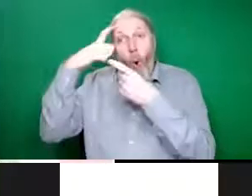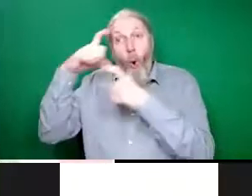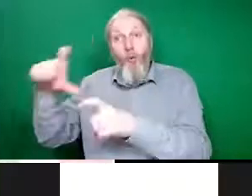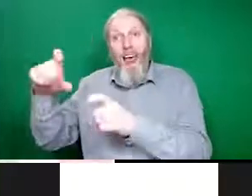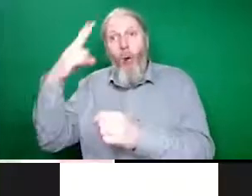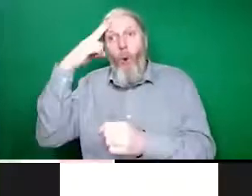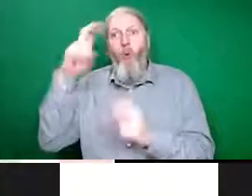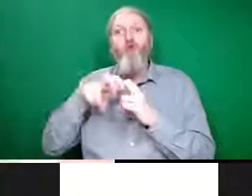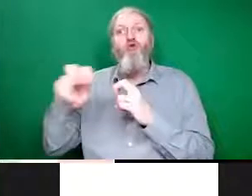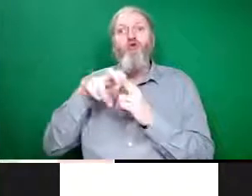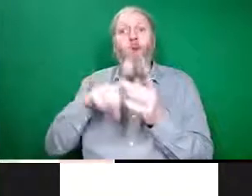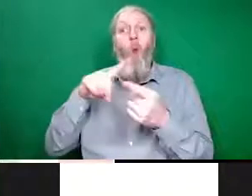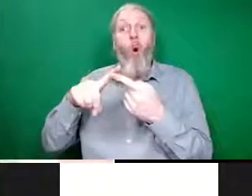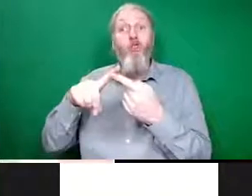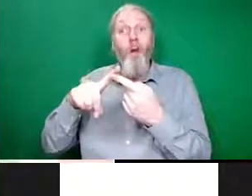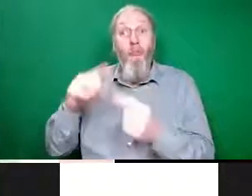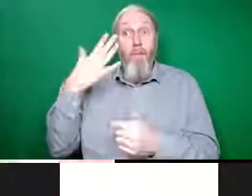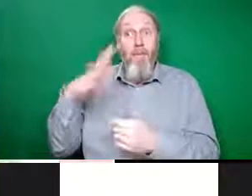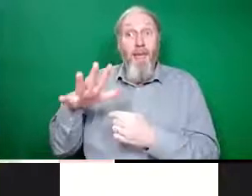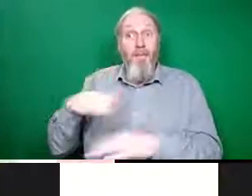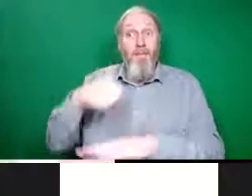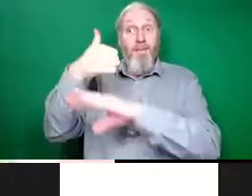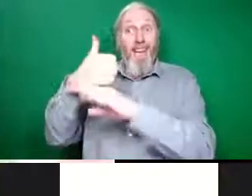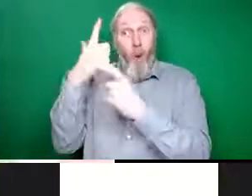creative businesses and the vacancy rate has gone down